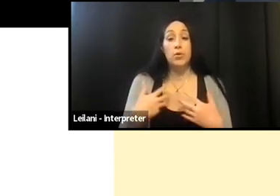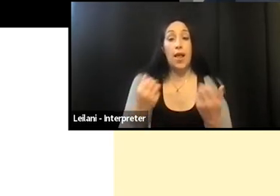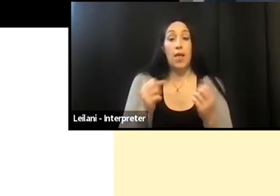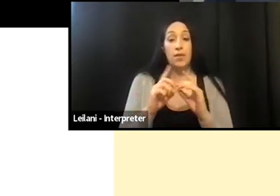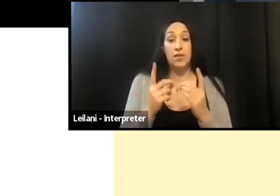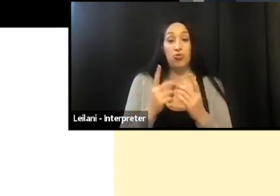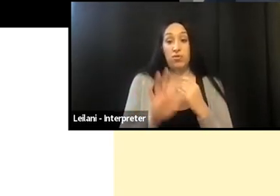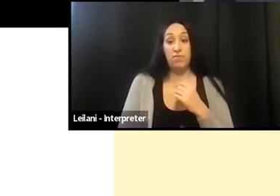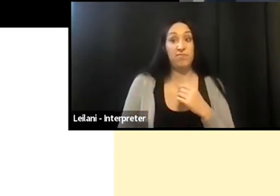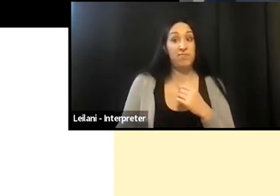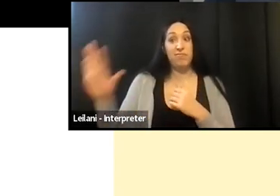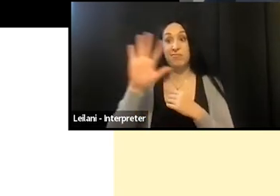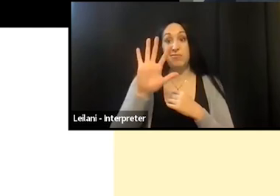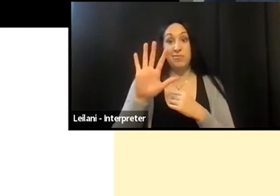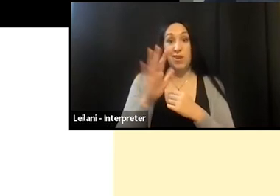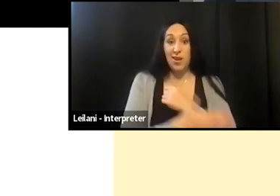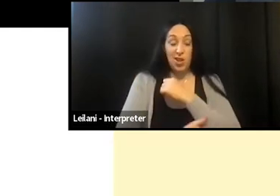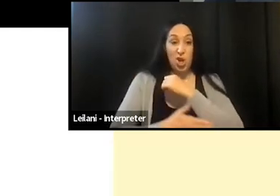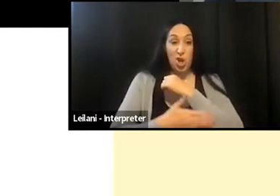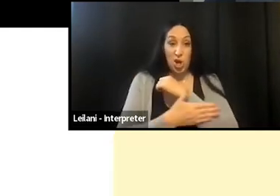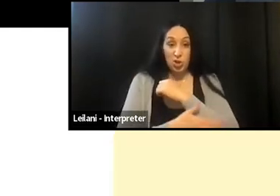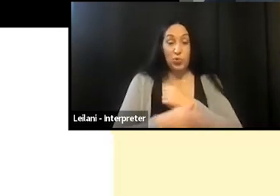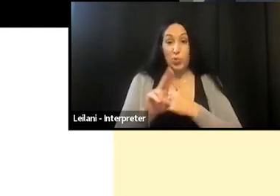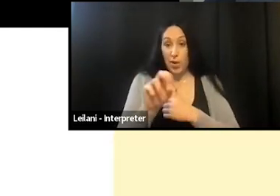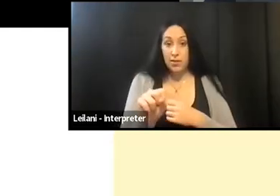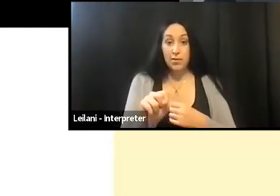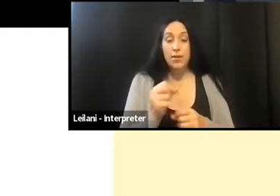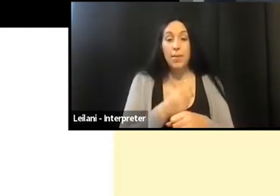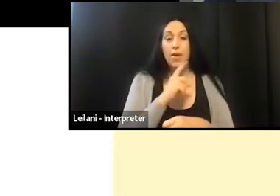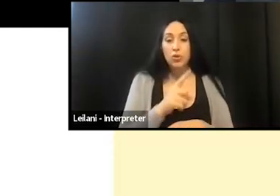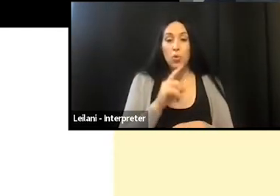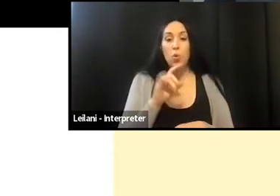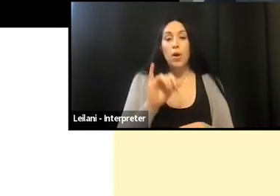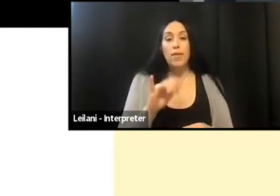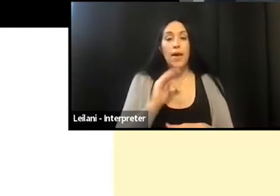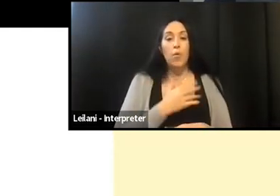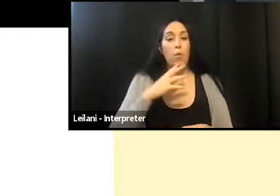that our older adults and individuals with disabilities can maintain dignity while living